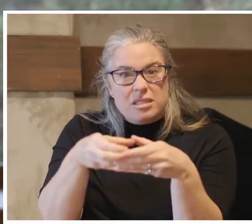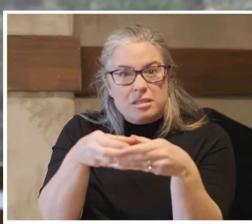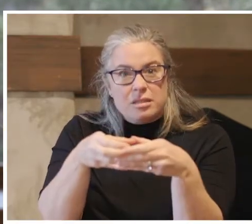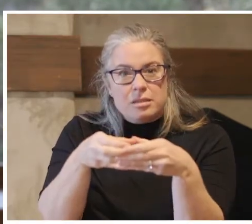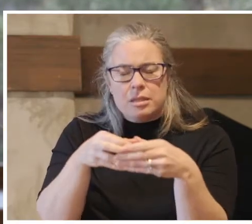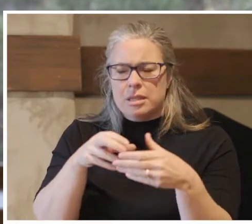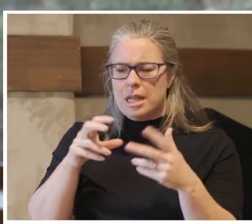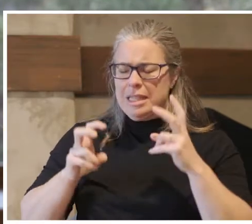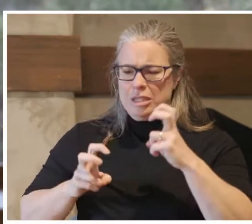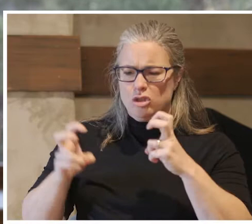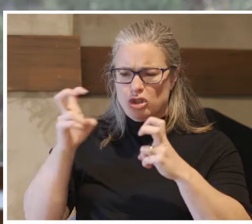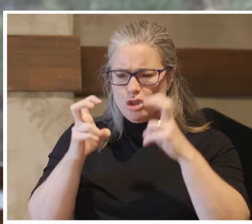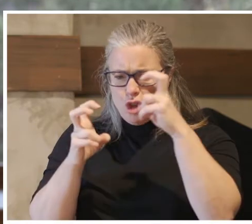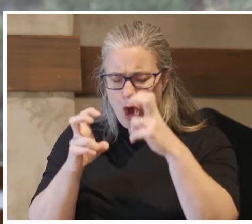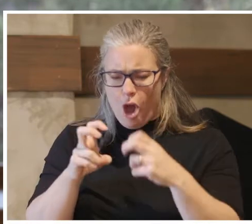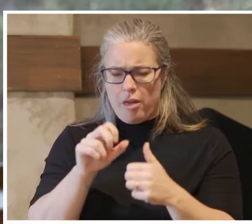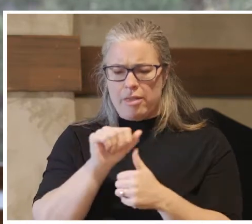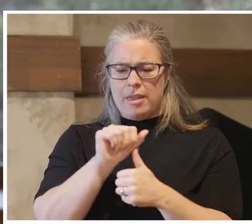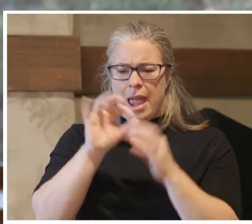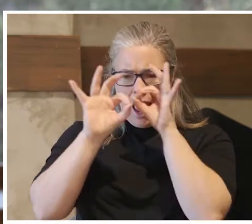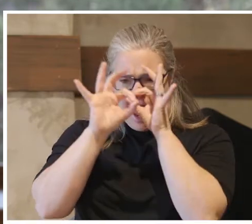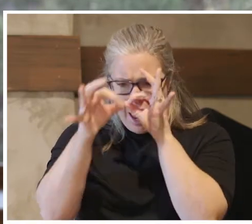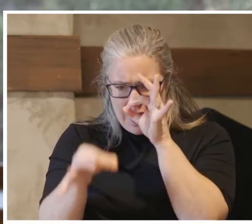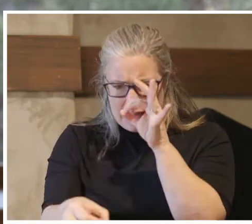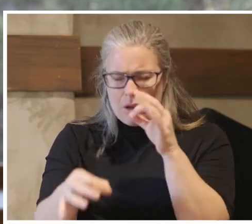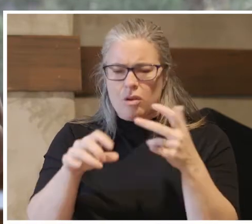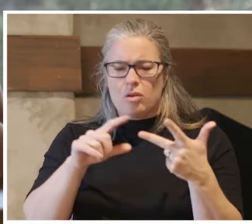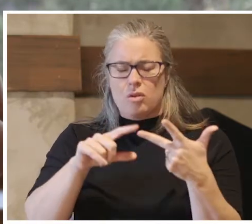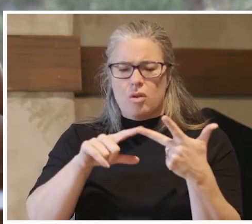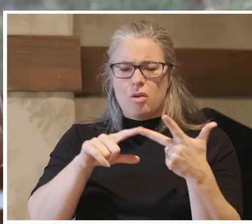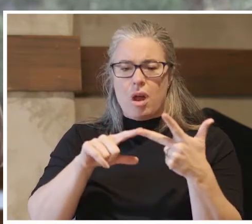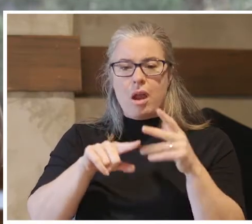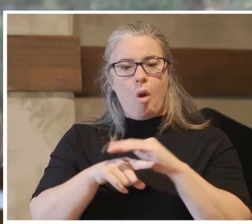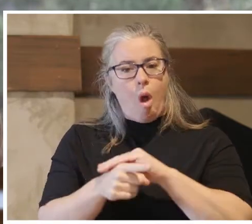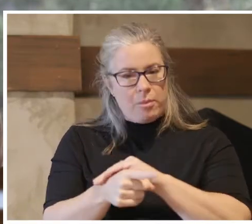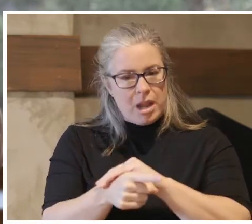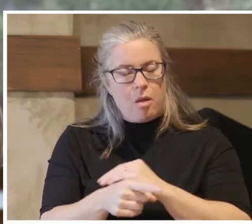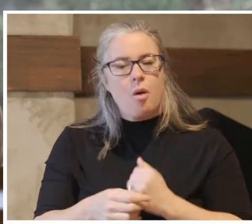Sloths, anteaters and armadillos.